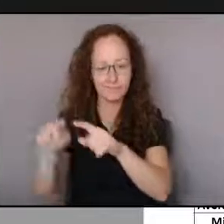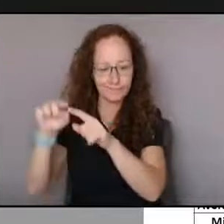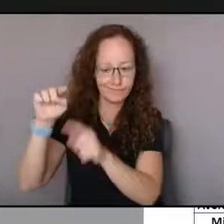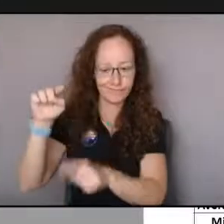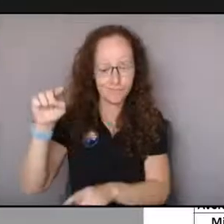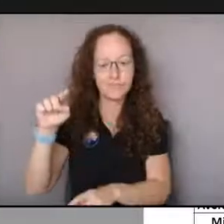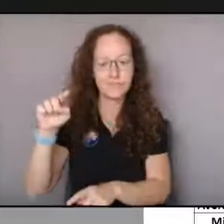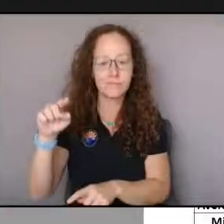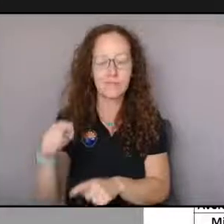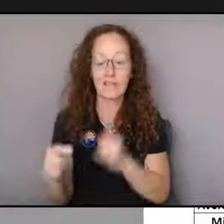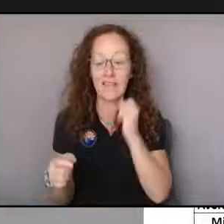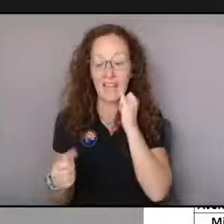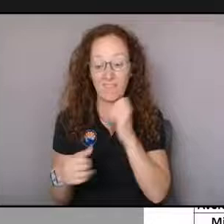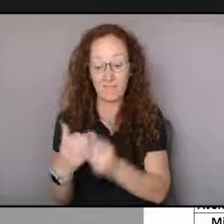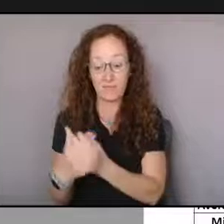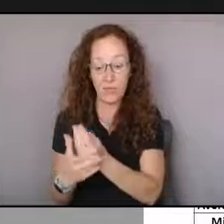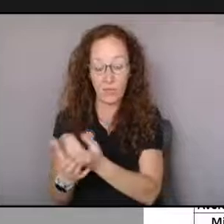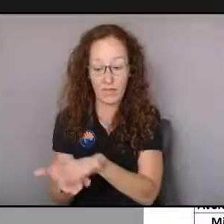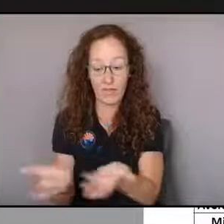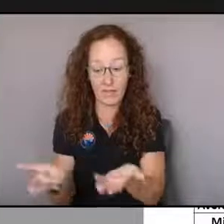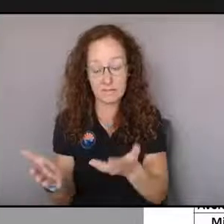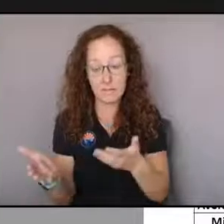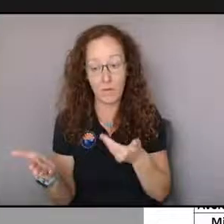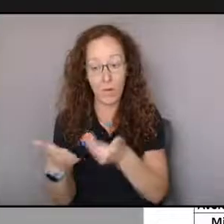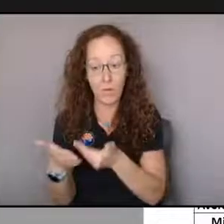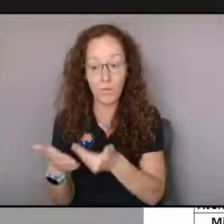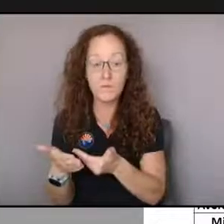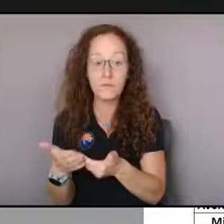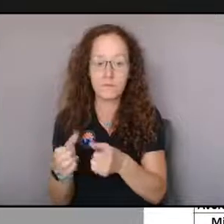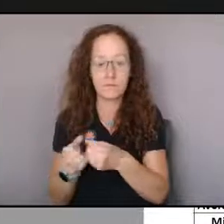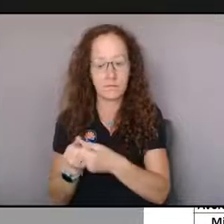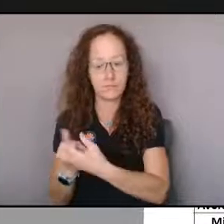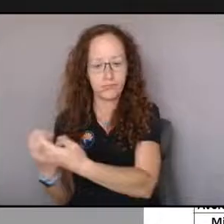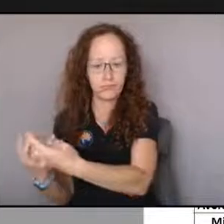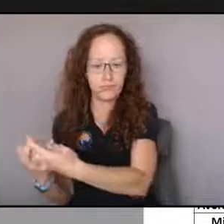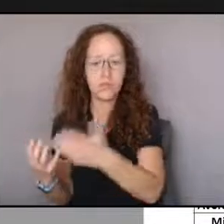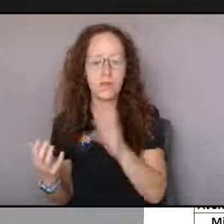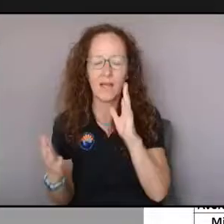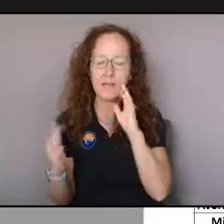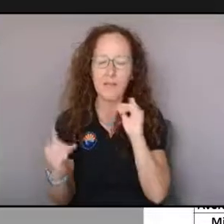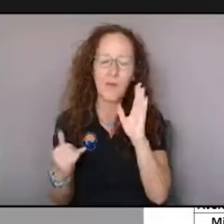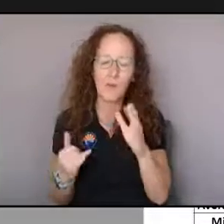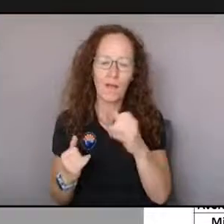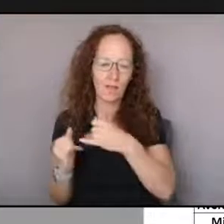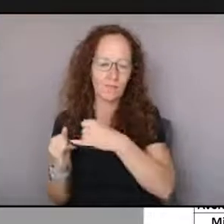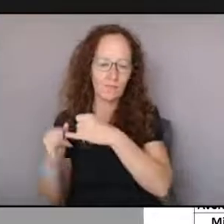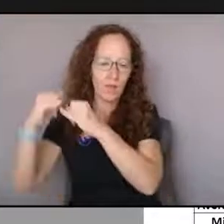TO IT, WE'LL SEE PERIMETER GROWTH. IT WILL PROBABLY BE ON THE WEST SIDE IN CERTAIN AREAS